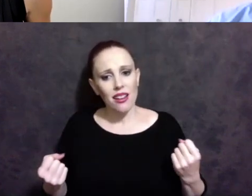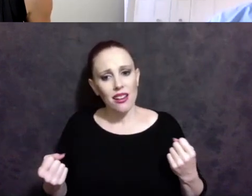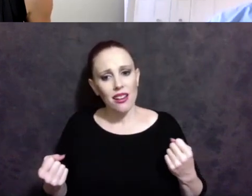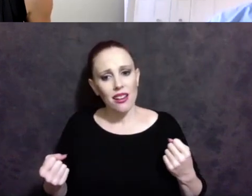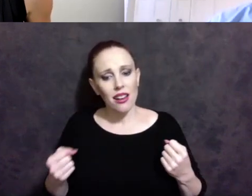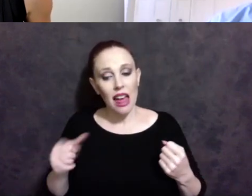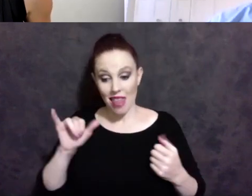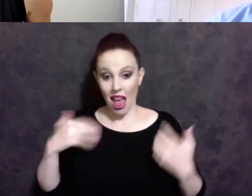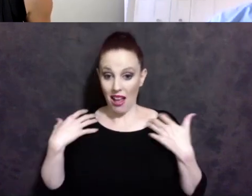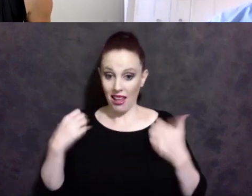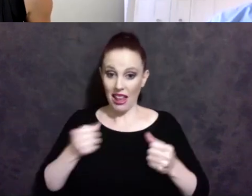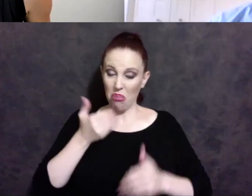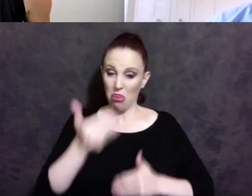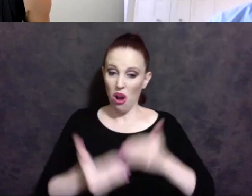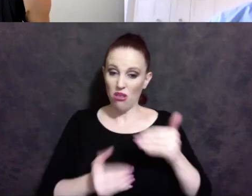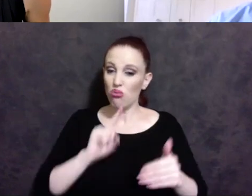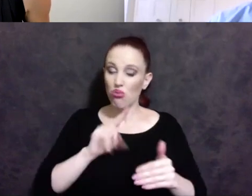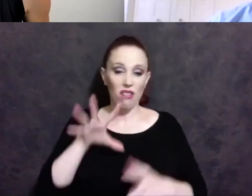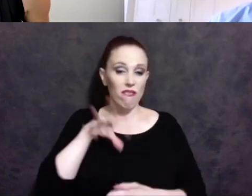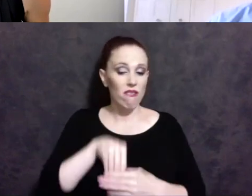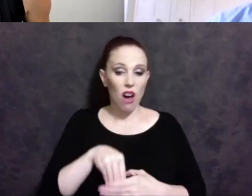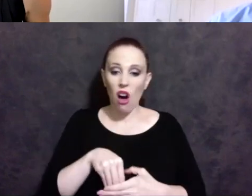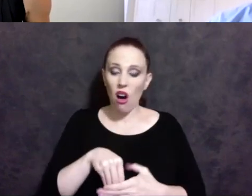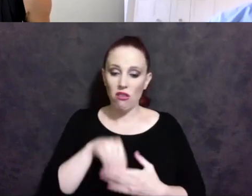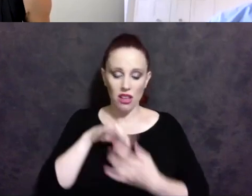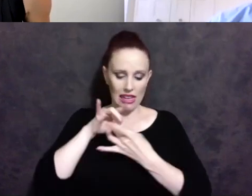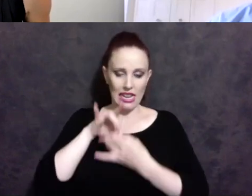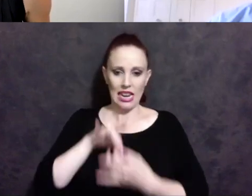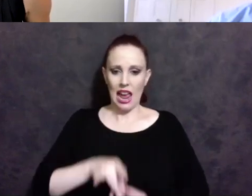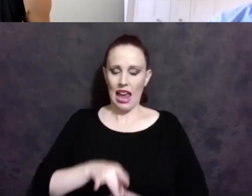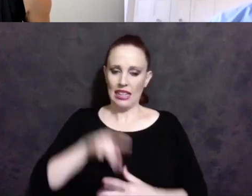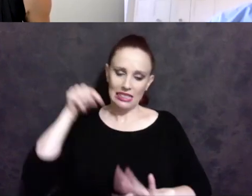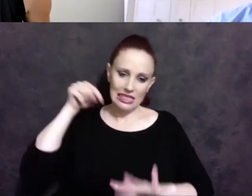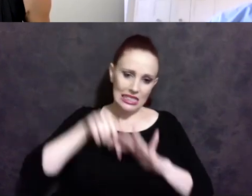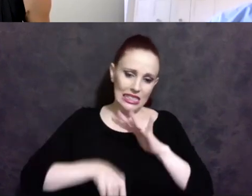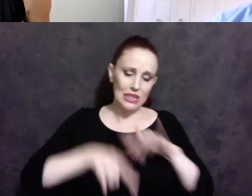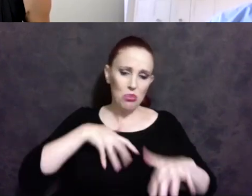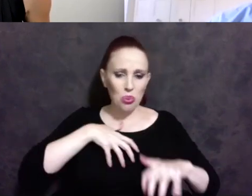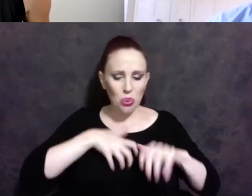process really involves connecting with those deep wounds and scars that we hold in our